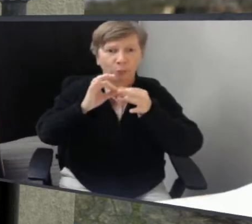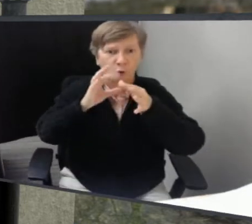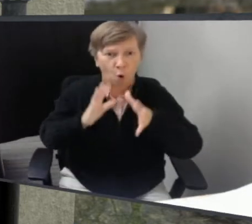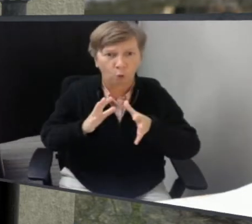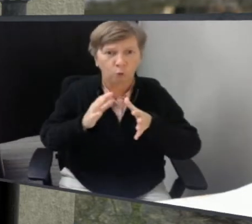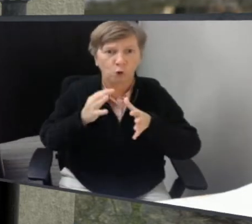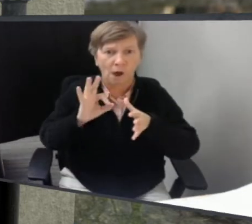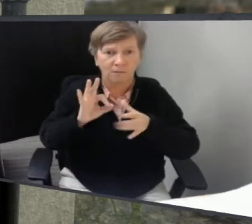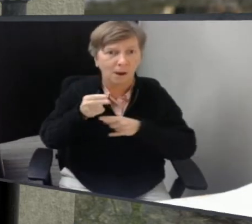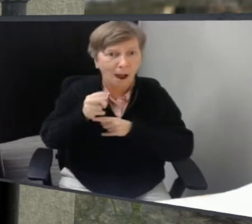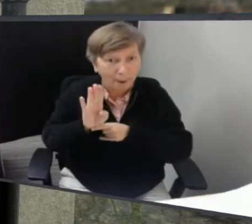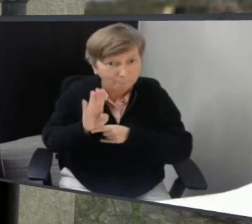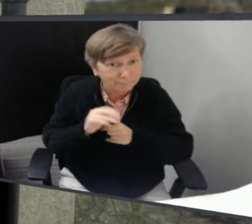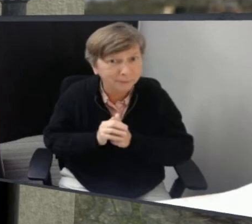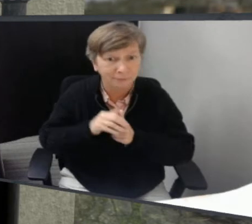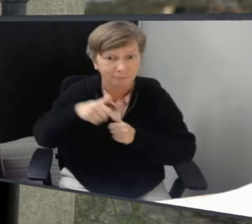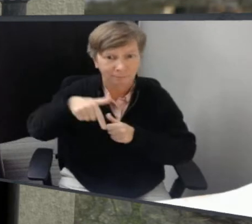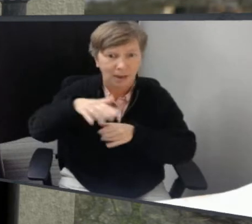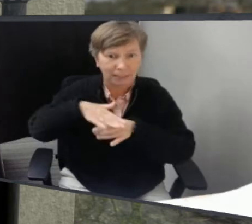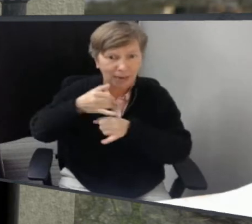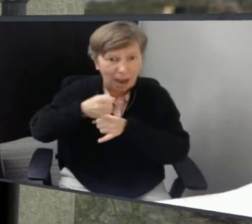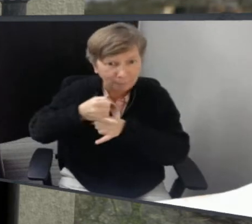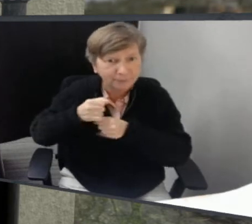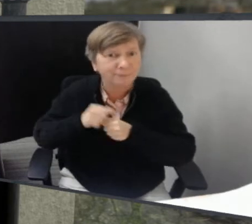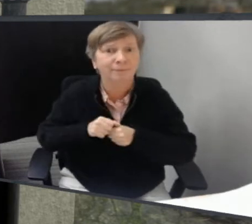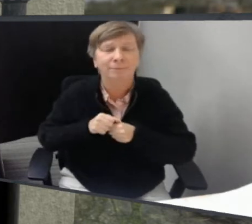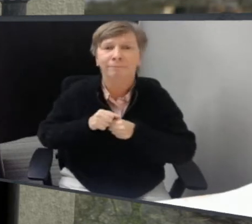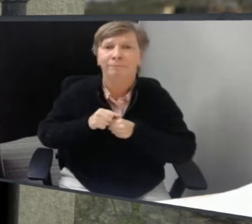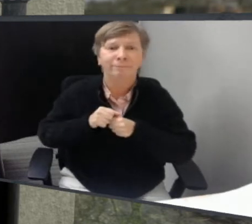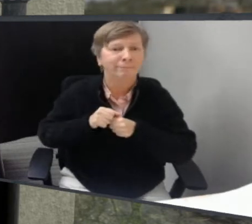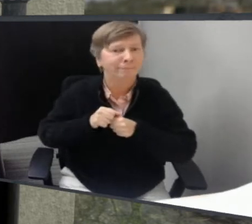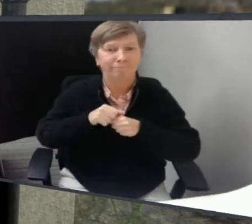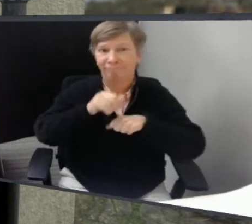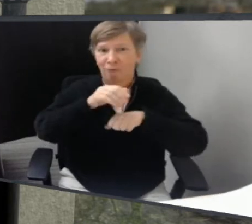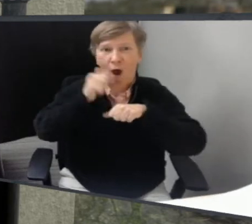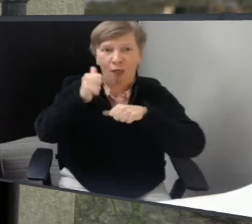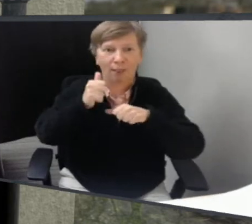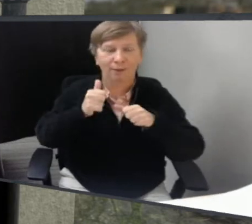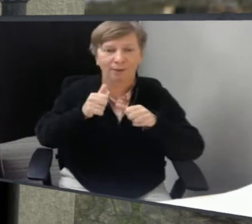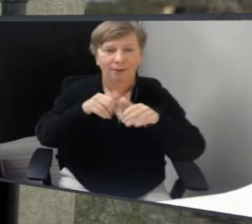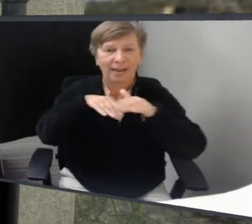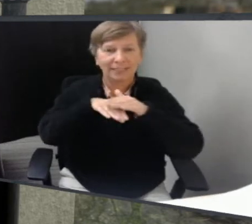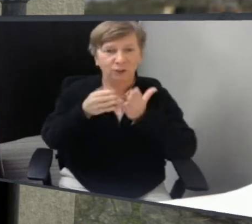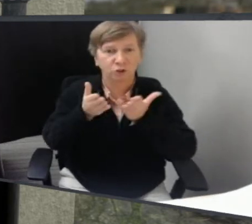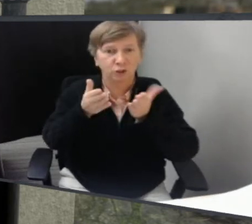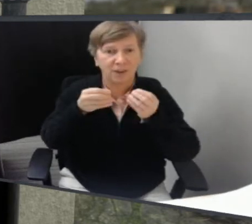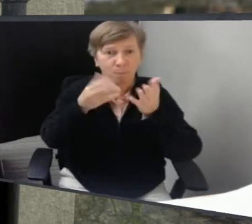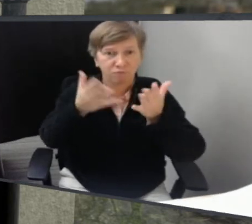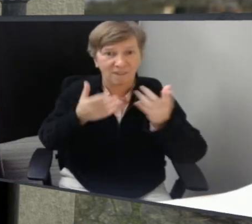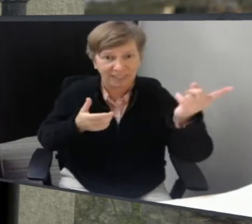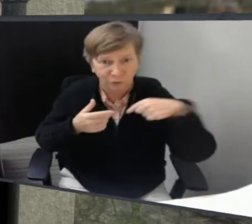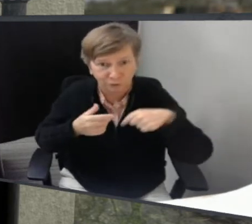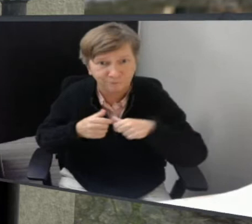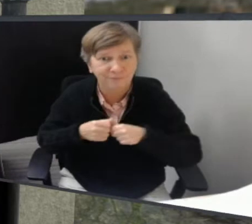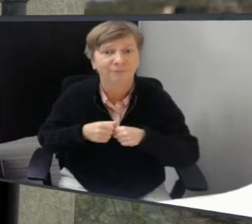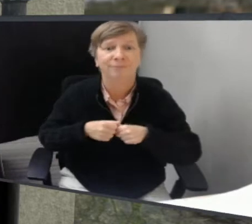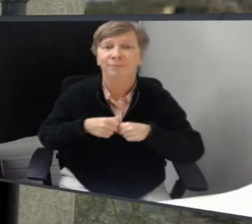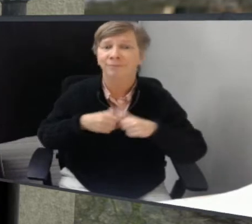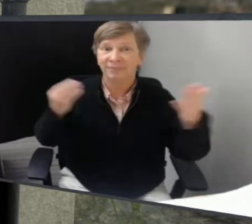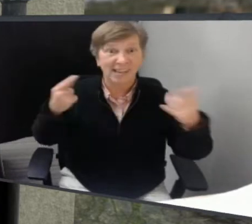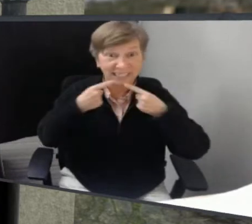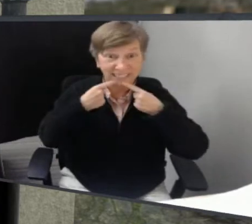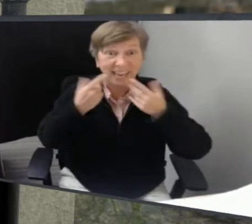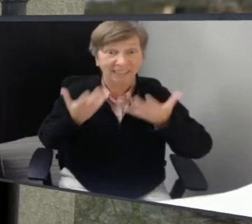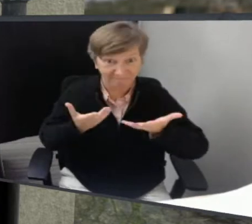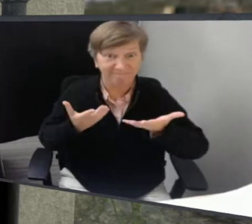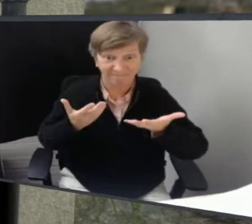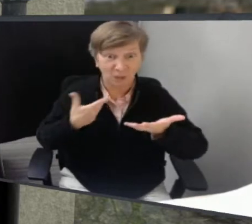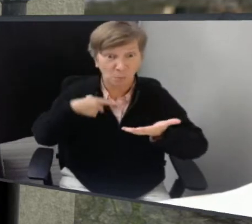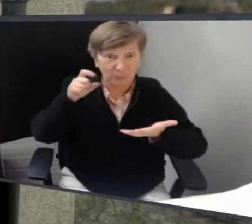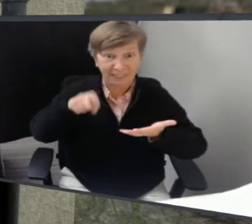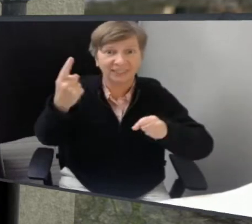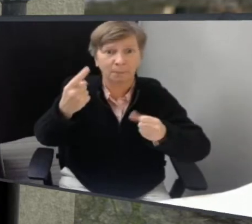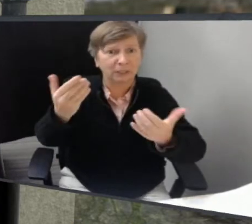I decided immediately to call the interpreter for the hubs on campus to come -- for the person, access